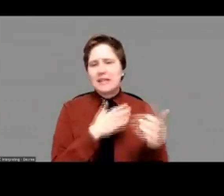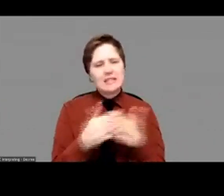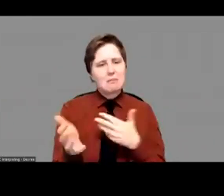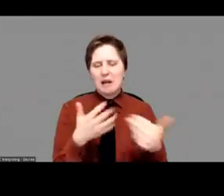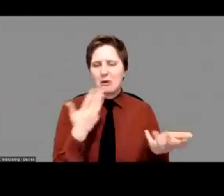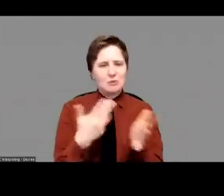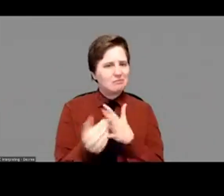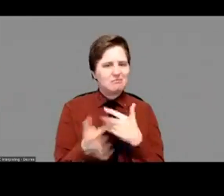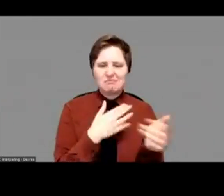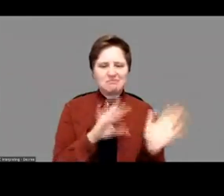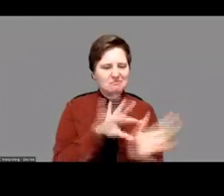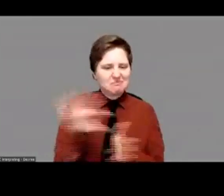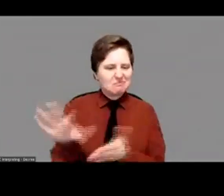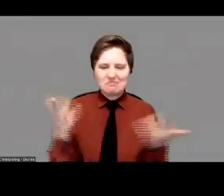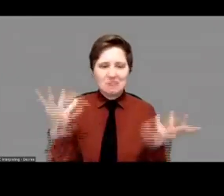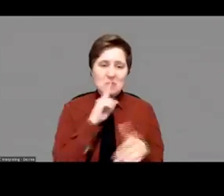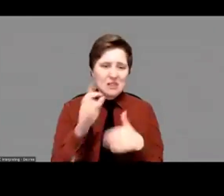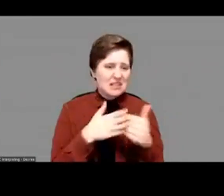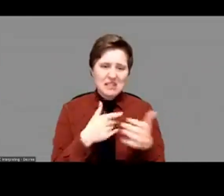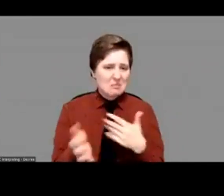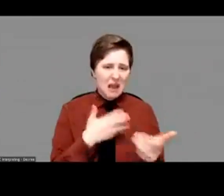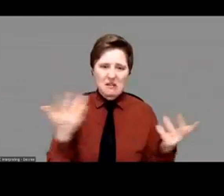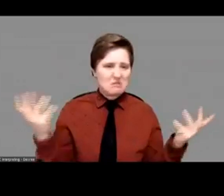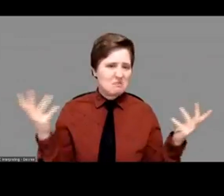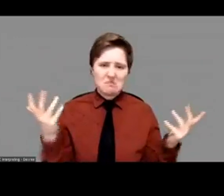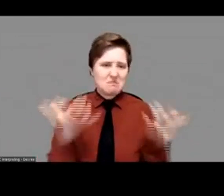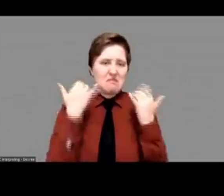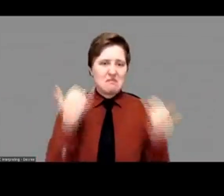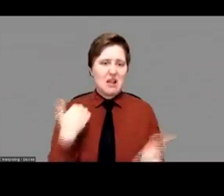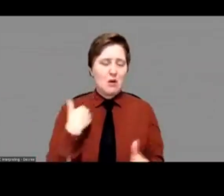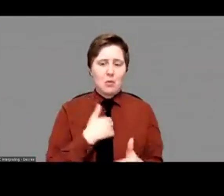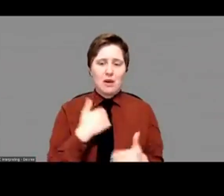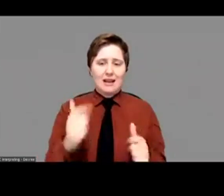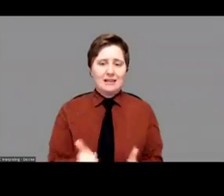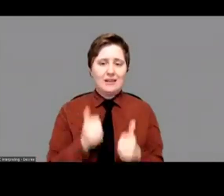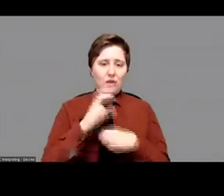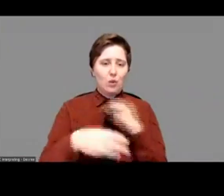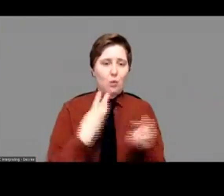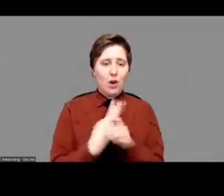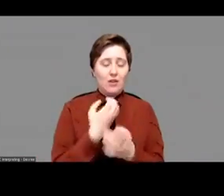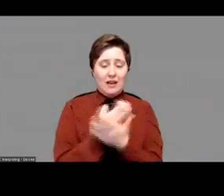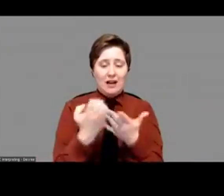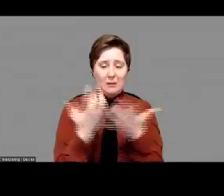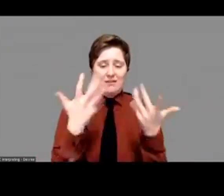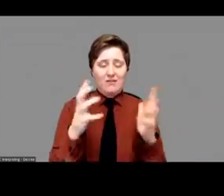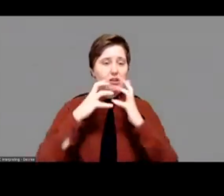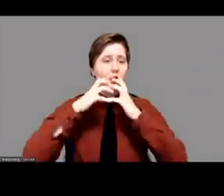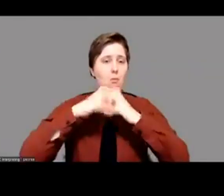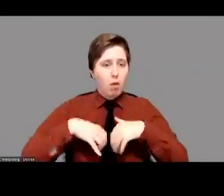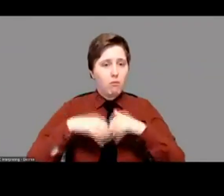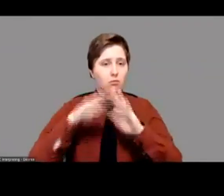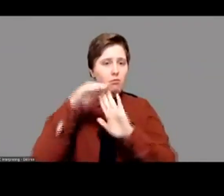So it doesn't matter because now we live in a world where the economy has collapsed and that's the only word world that matters.